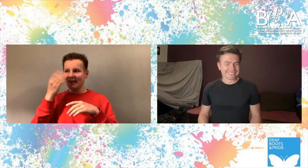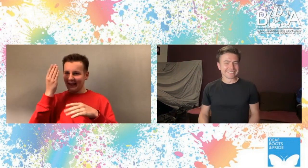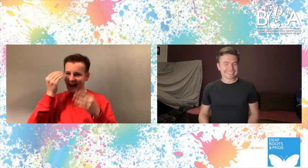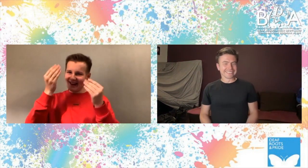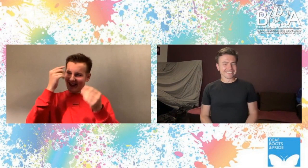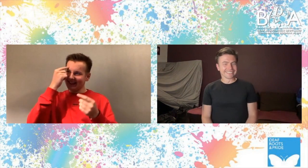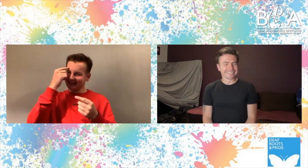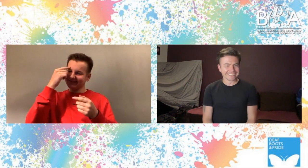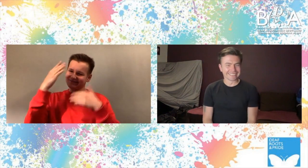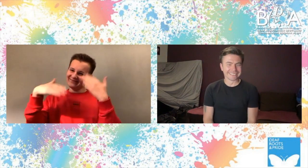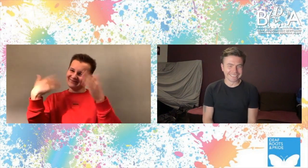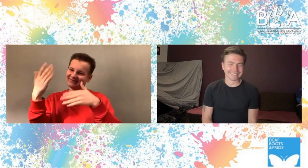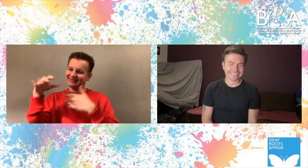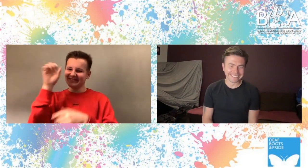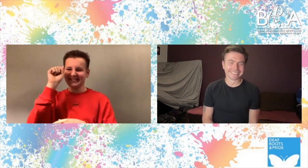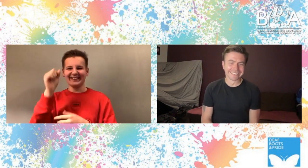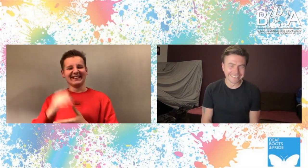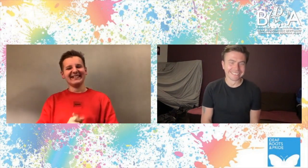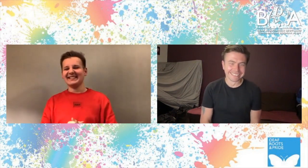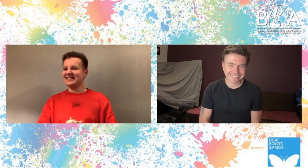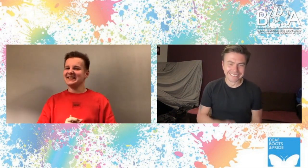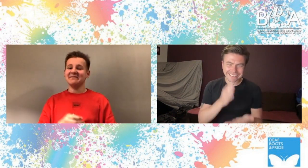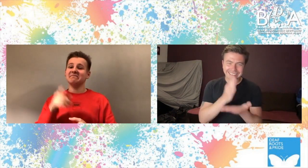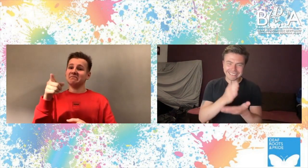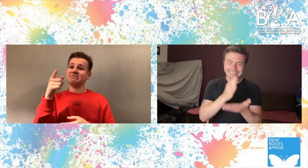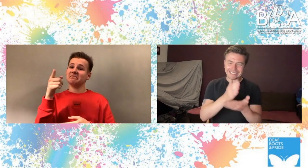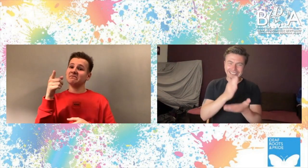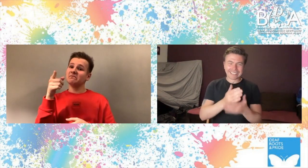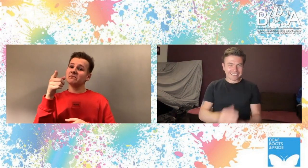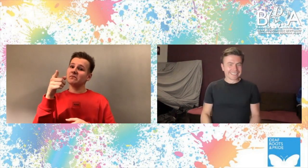Yes, I suppose that’s true. As a young person I’m always learning.